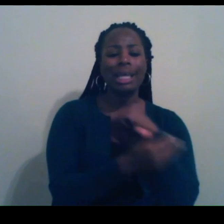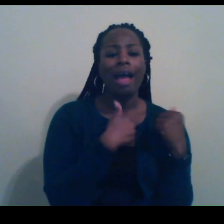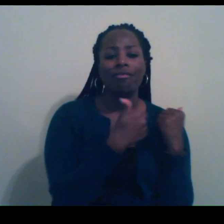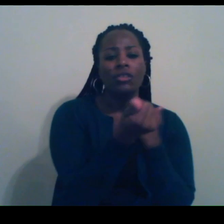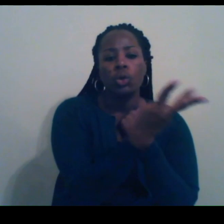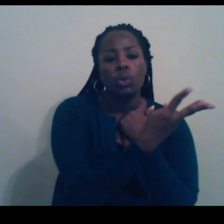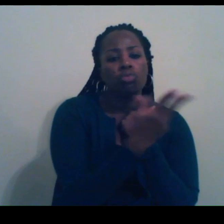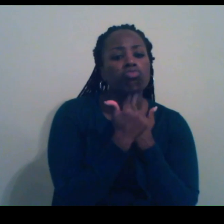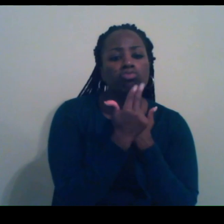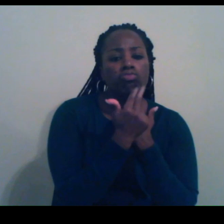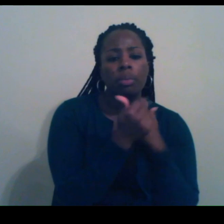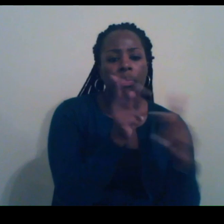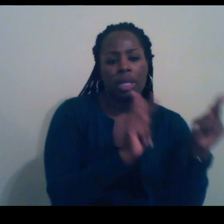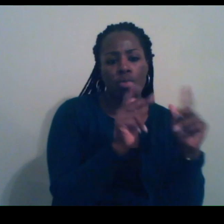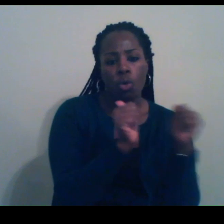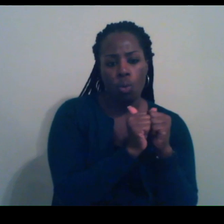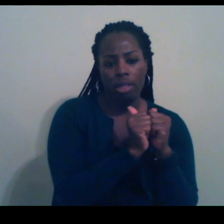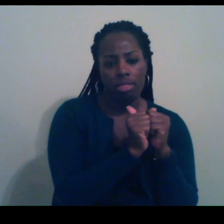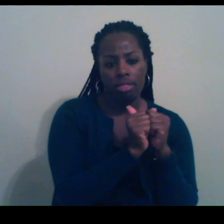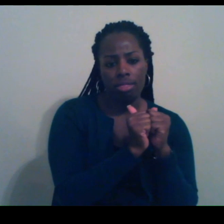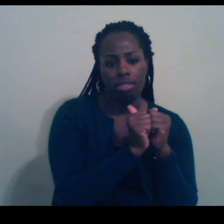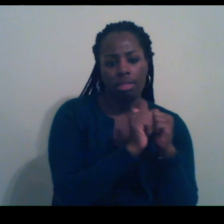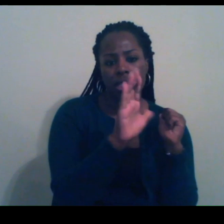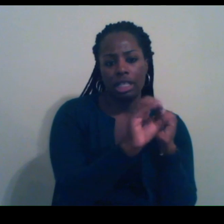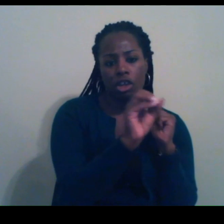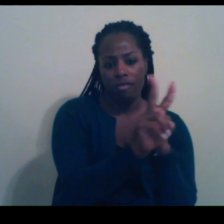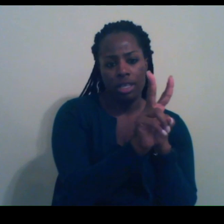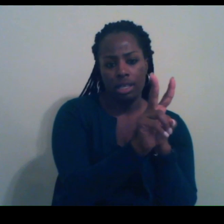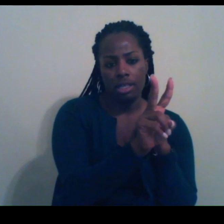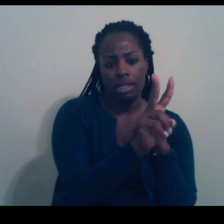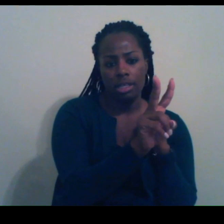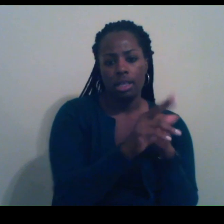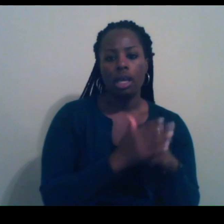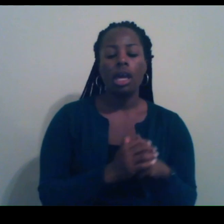pandemics that have been declared before for instance even the H1N1 where you